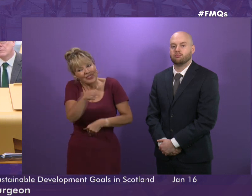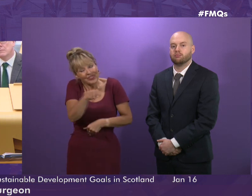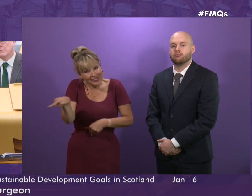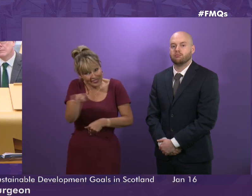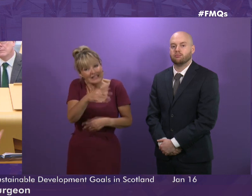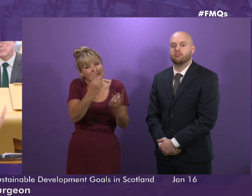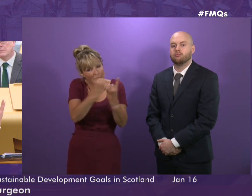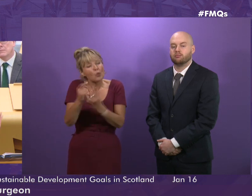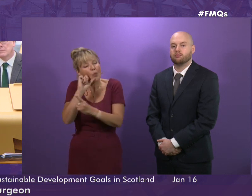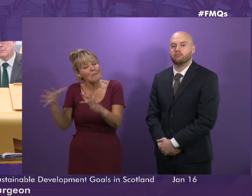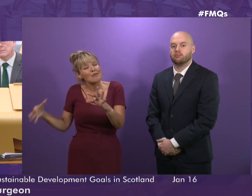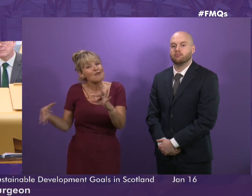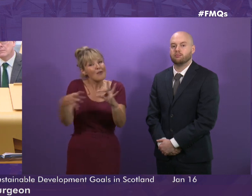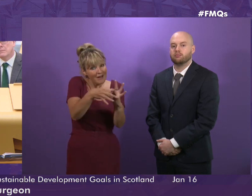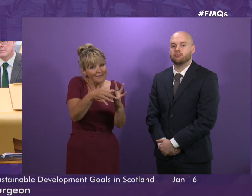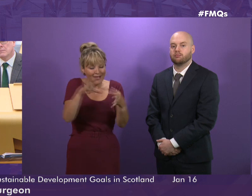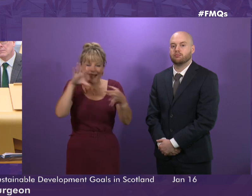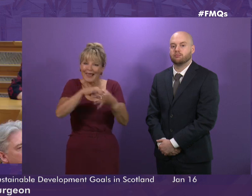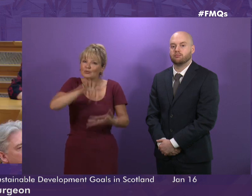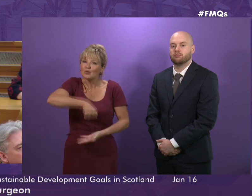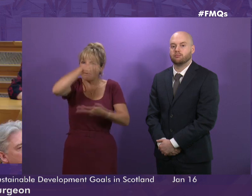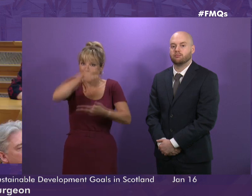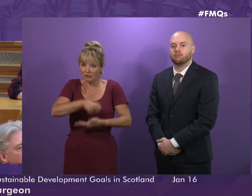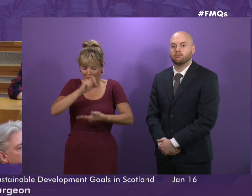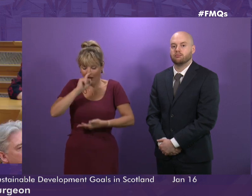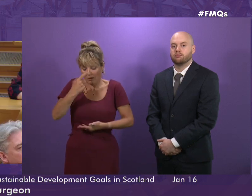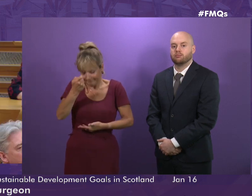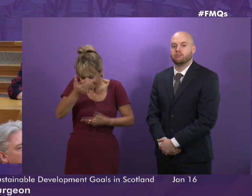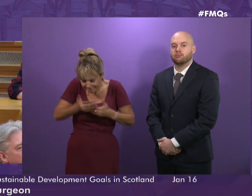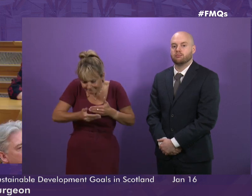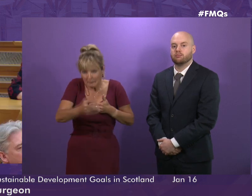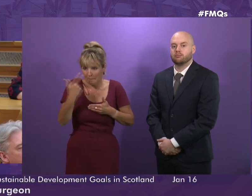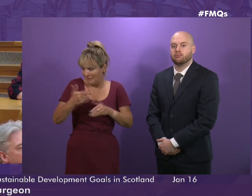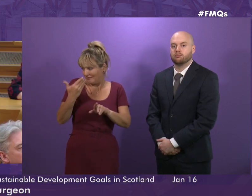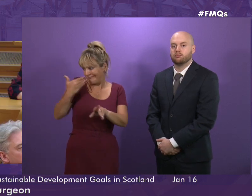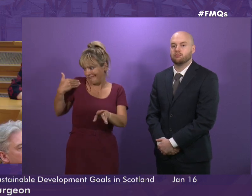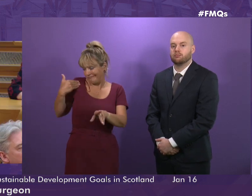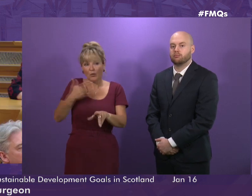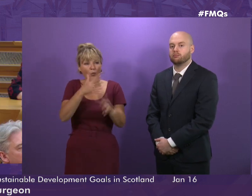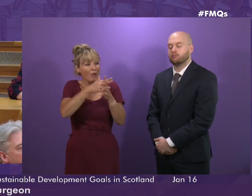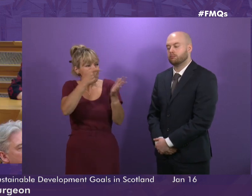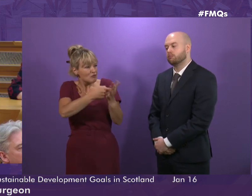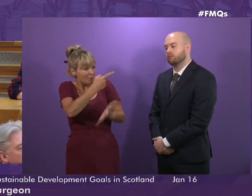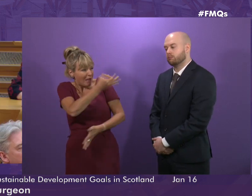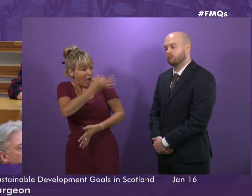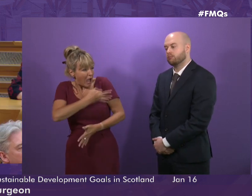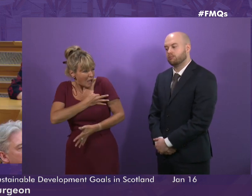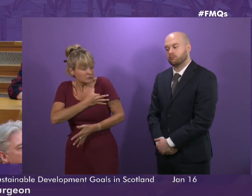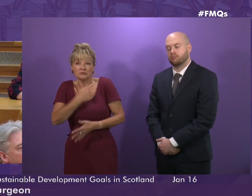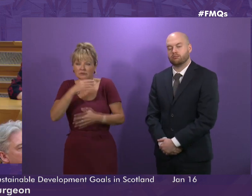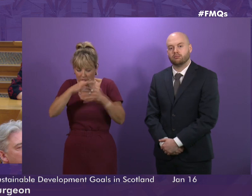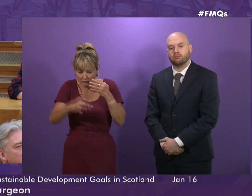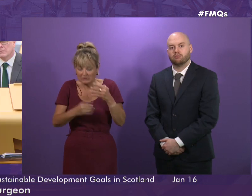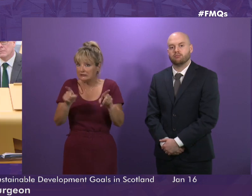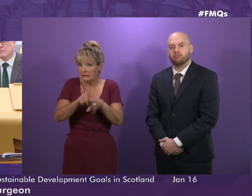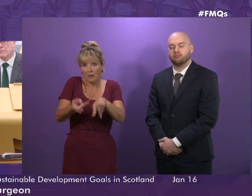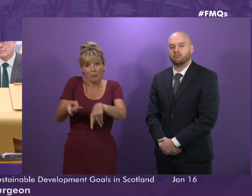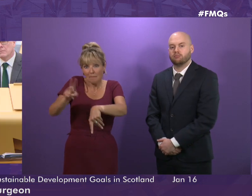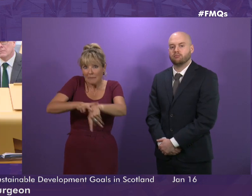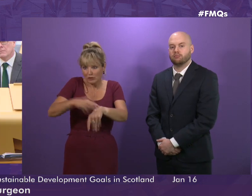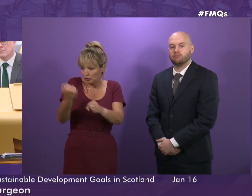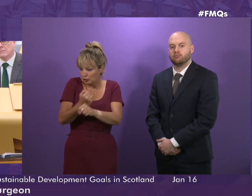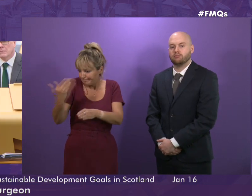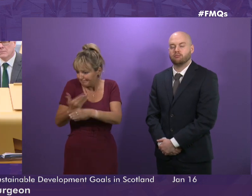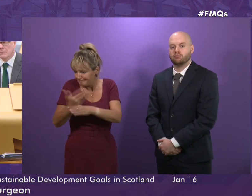process. We and the police are taking a number of actions to support the mental health and